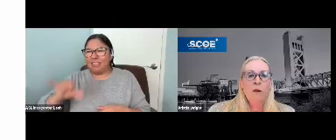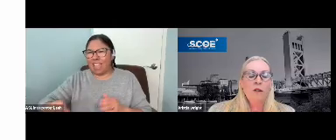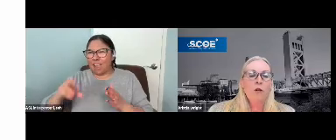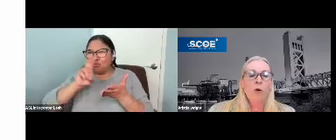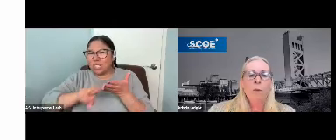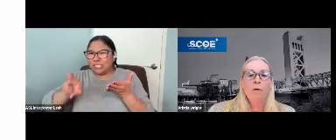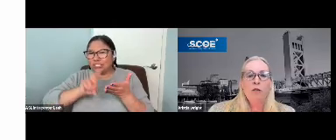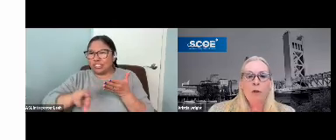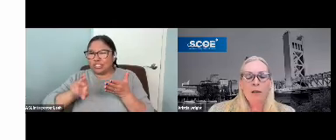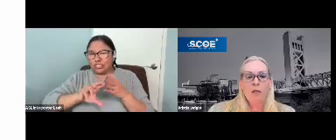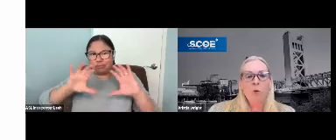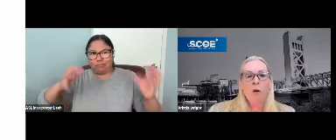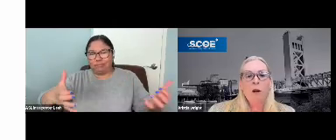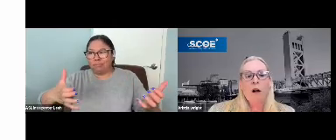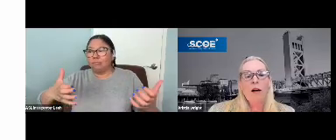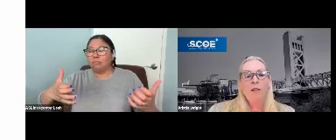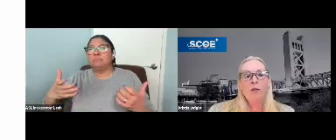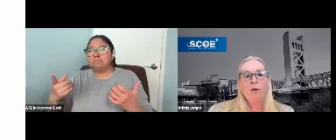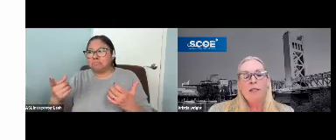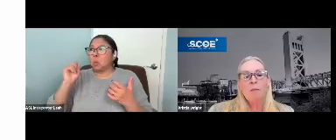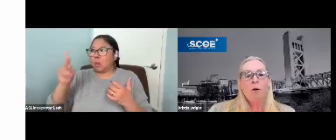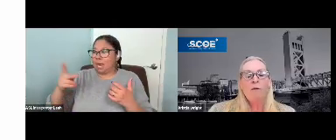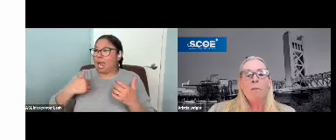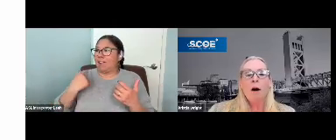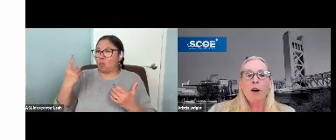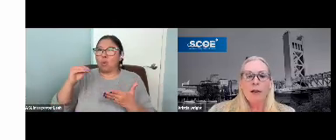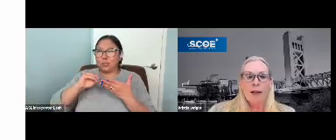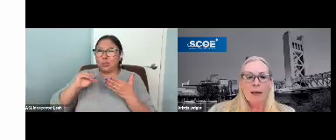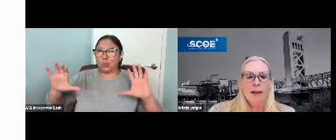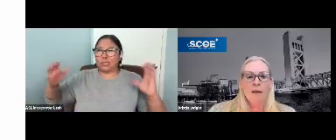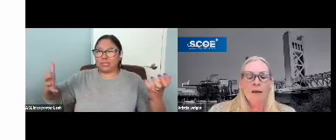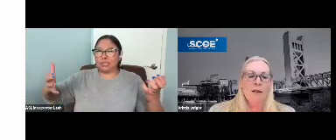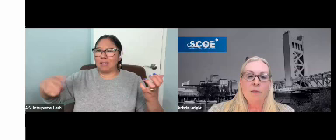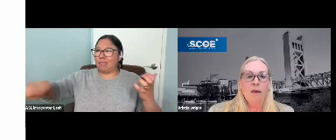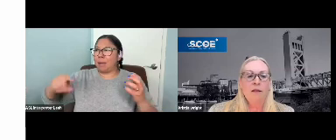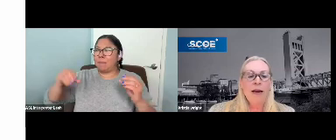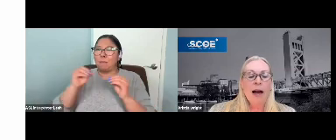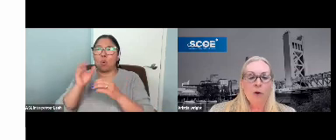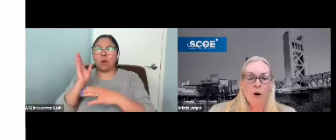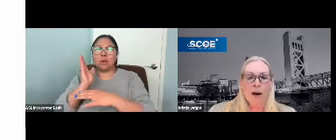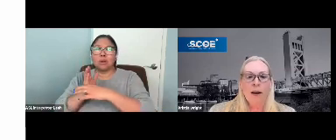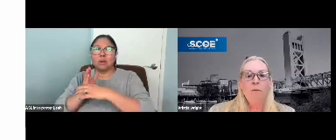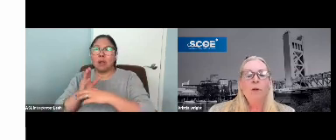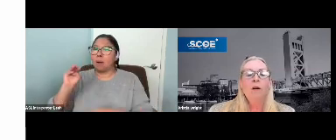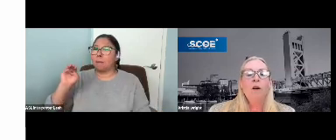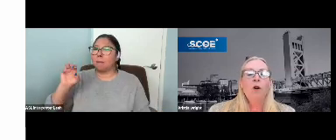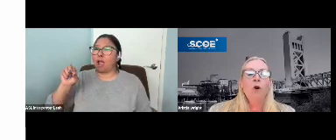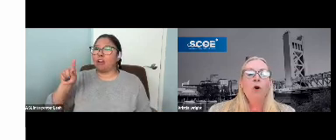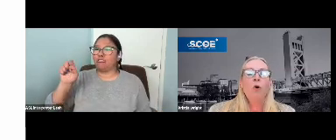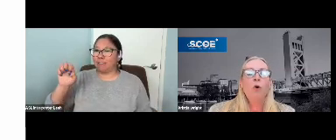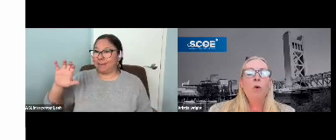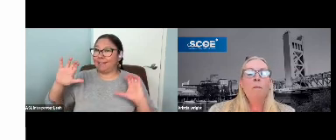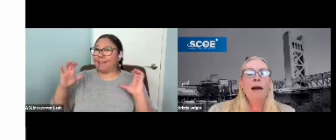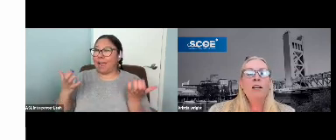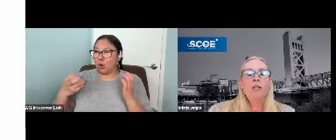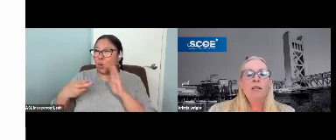stu there's a group of students who we'll call students in more of a moderate uh category who may